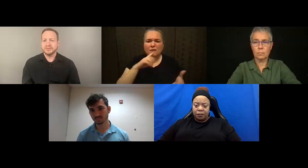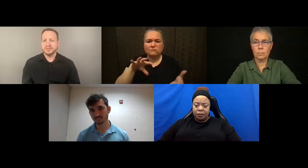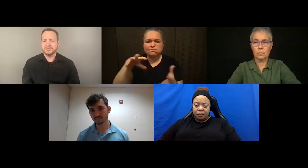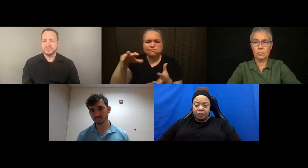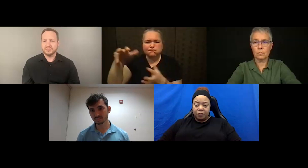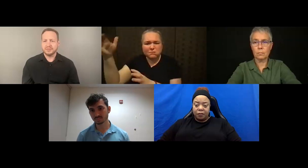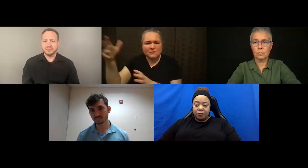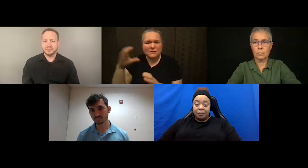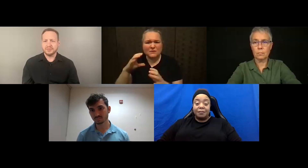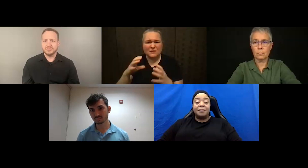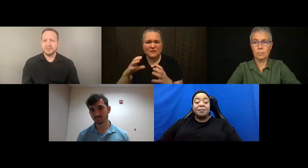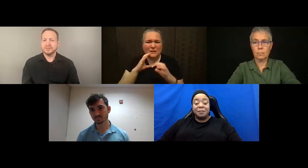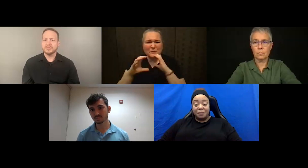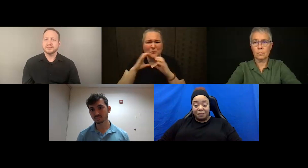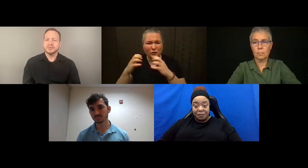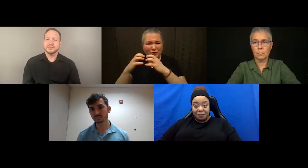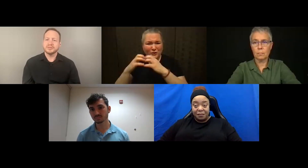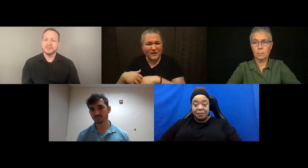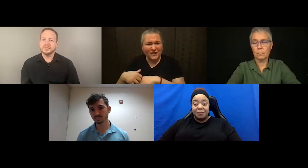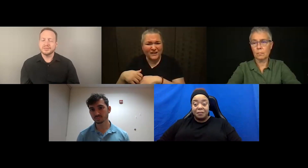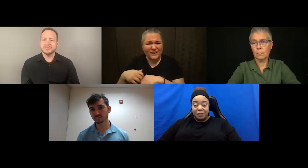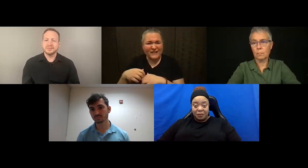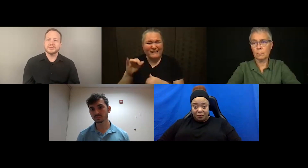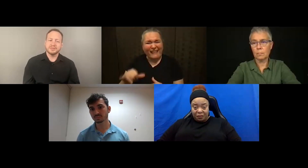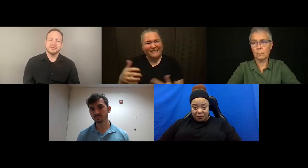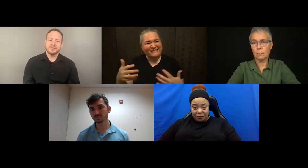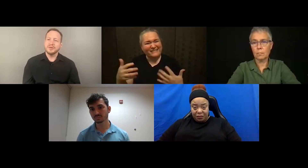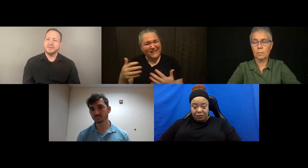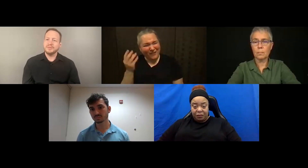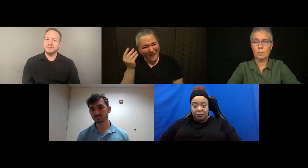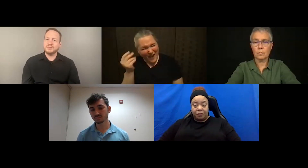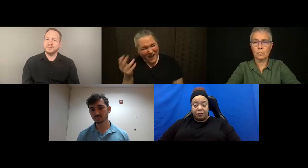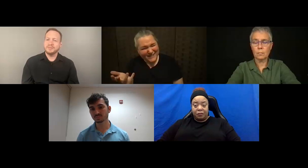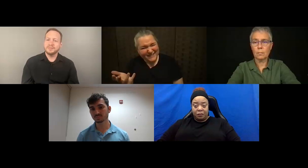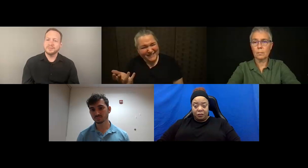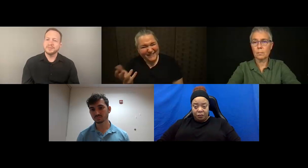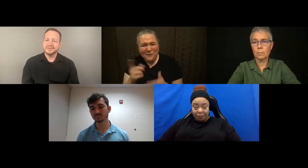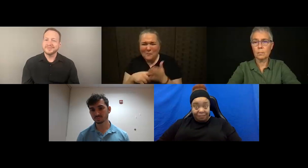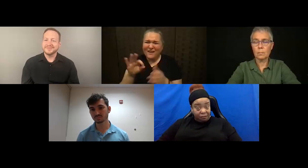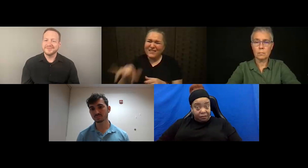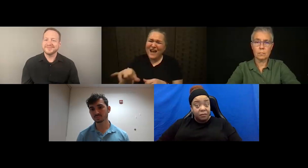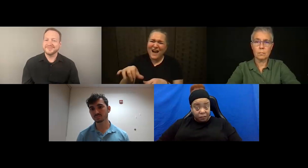the communication can collapse. That's a scary thought!